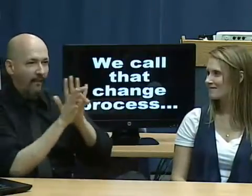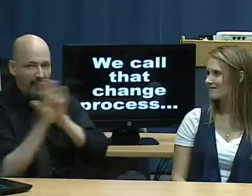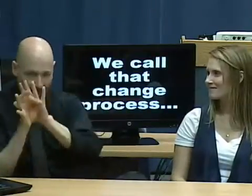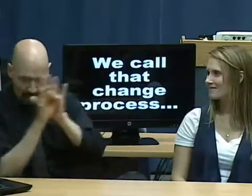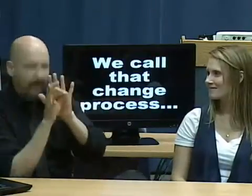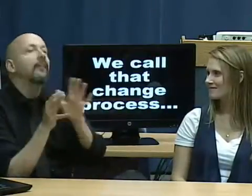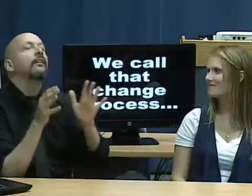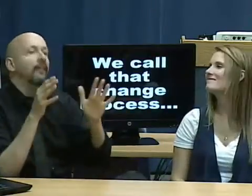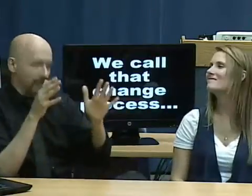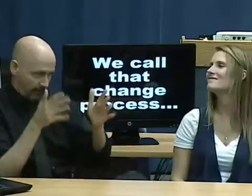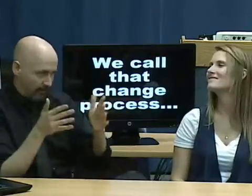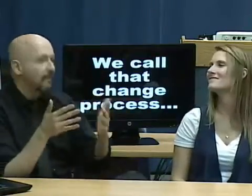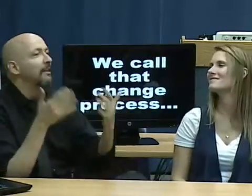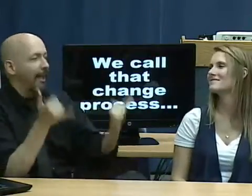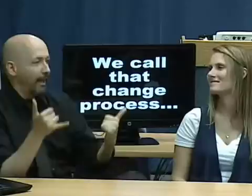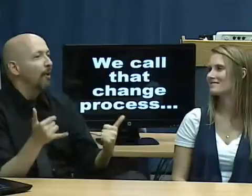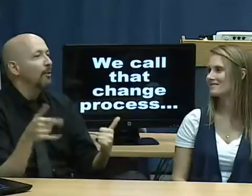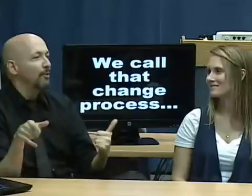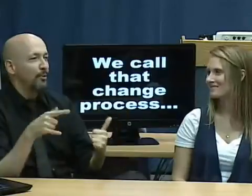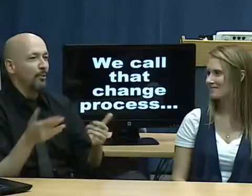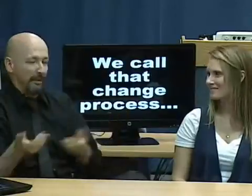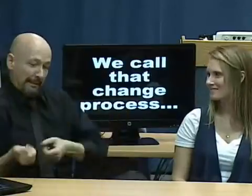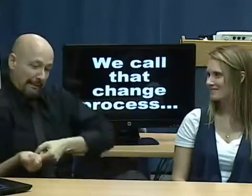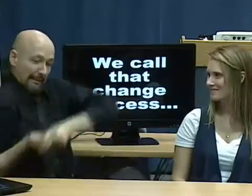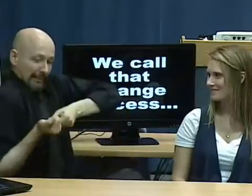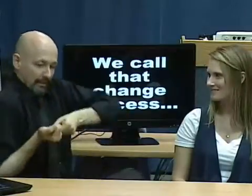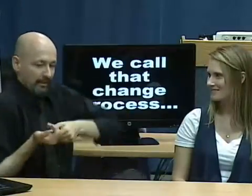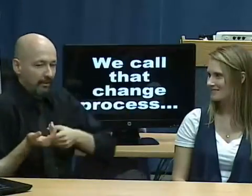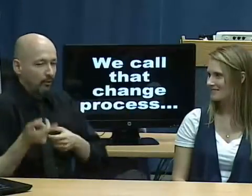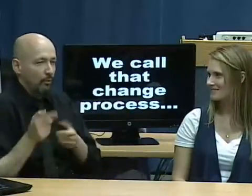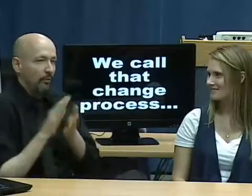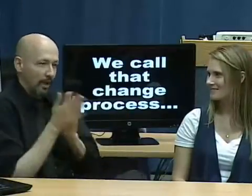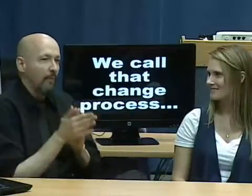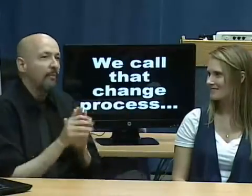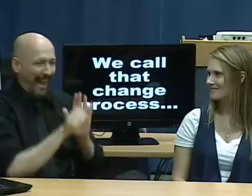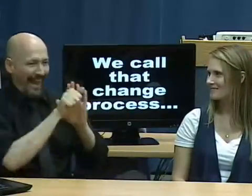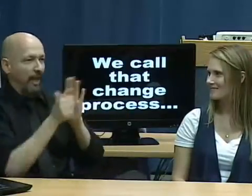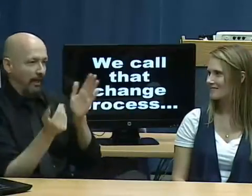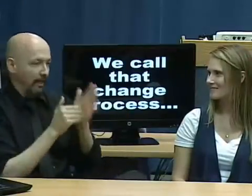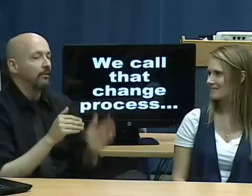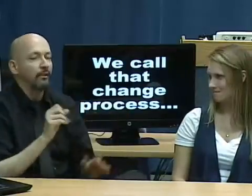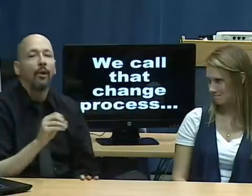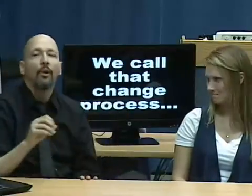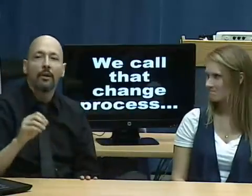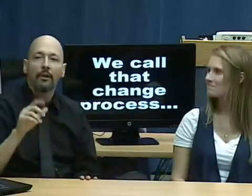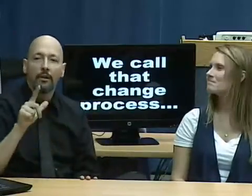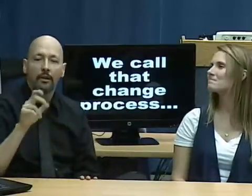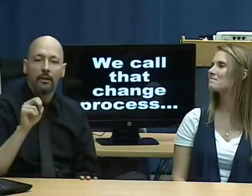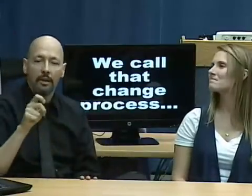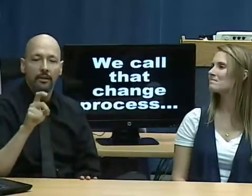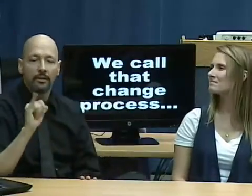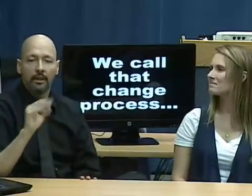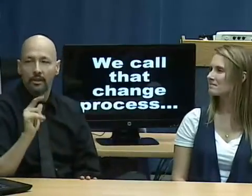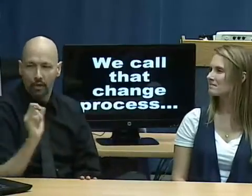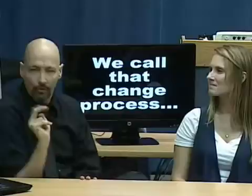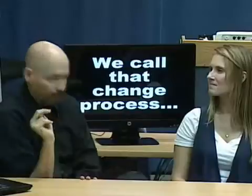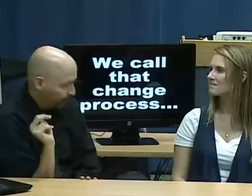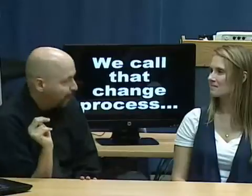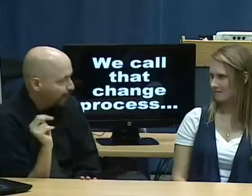F, F, F, F... Now, you have a chance to pull it back and turn your "F" into an "A." LEXICALIZATION